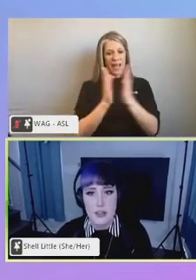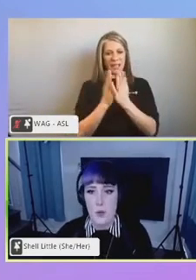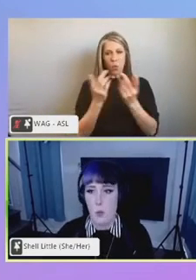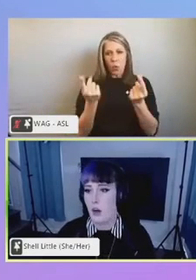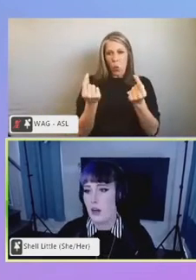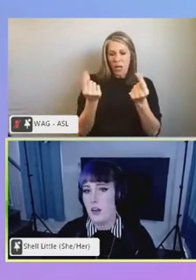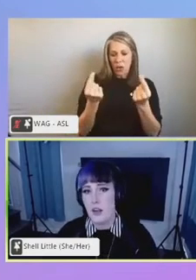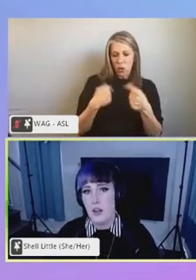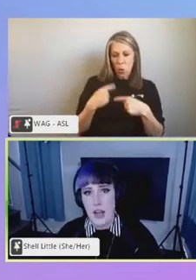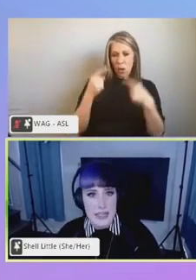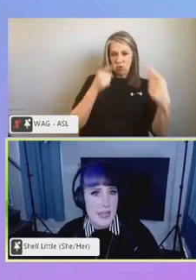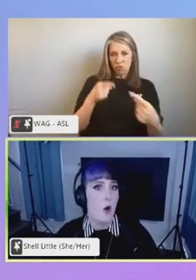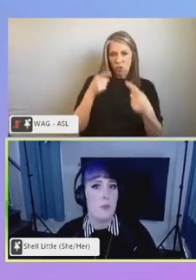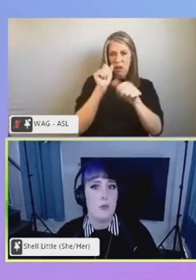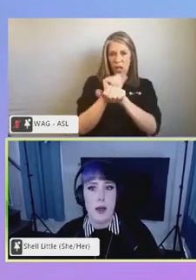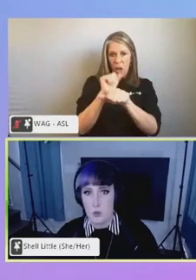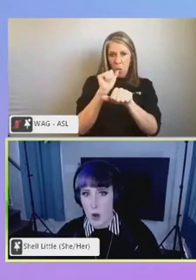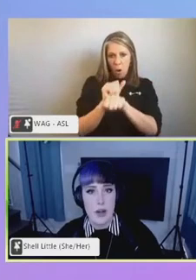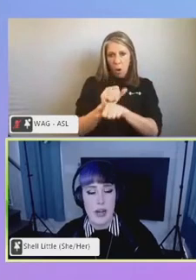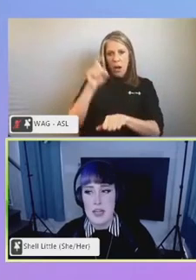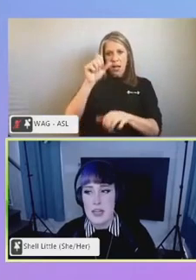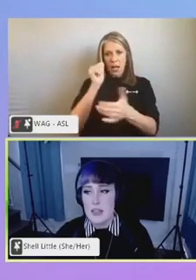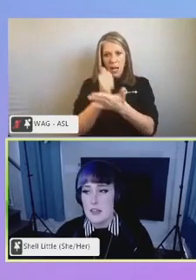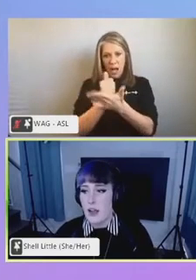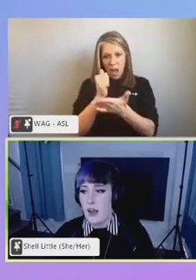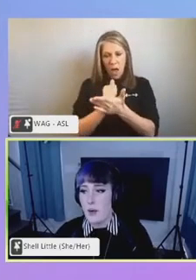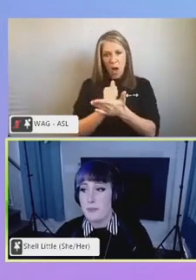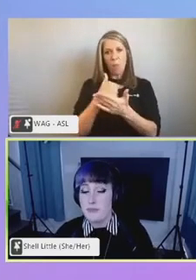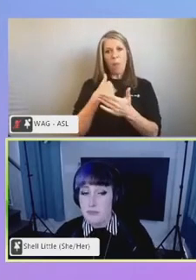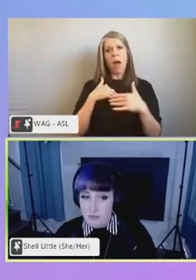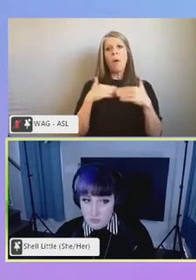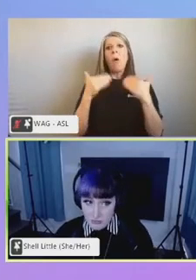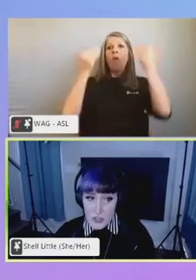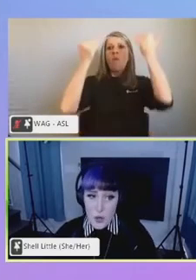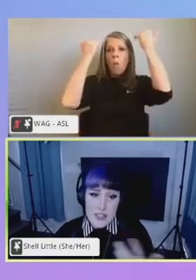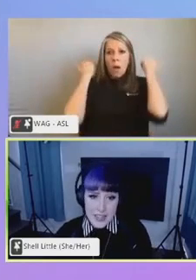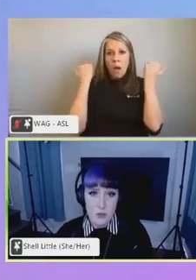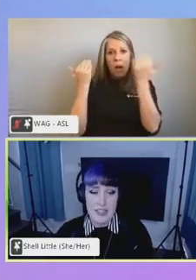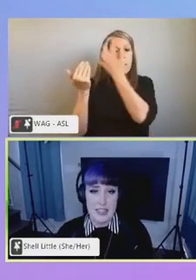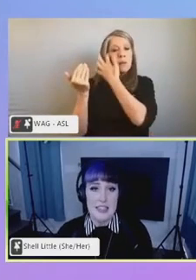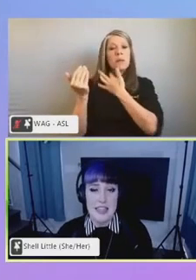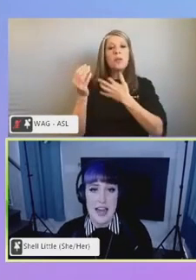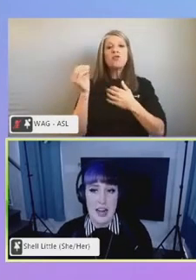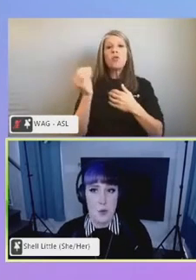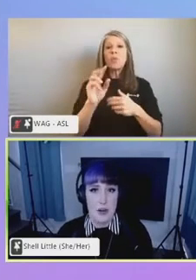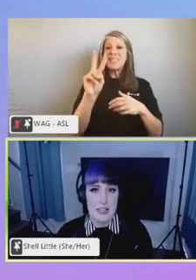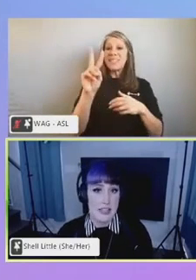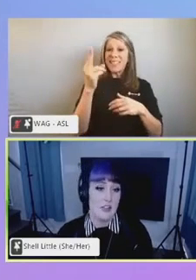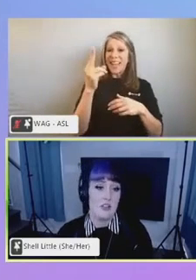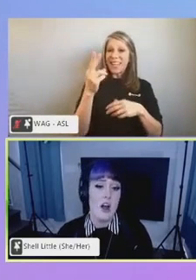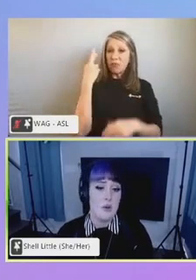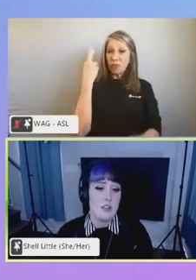to talk about this a bit.. Because every single person came up to me do and asked, what I do? I'm struggling